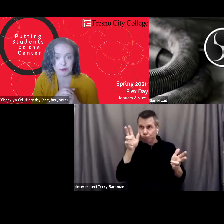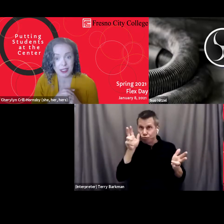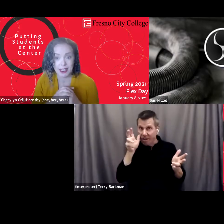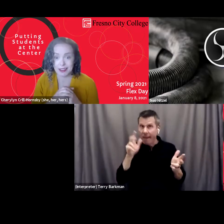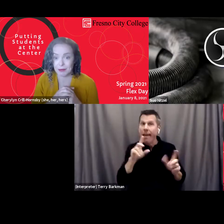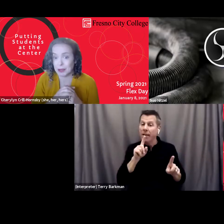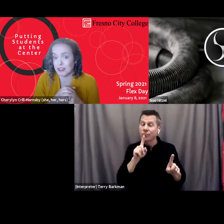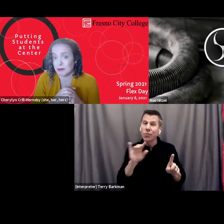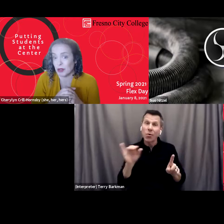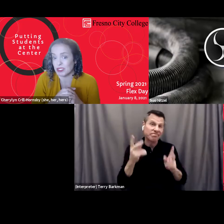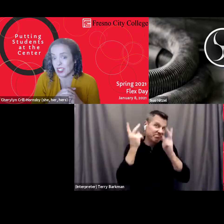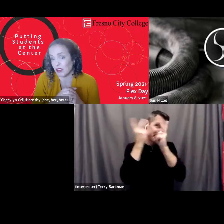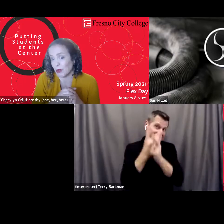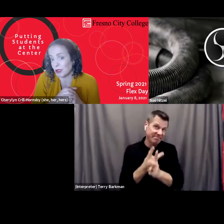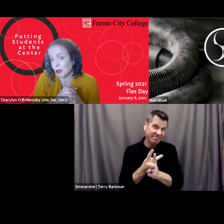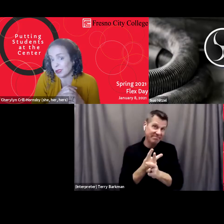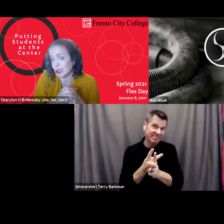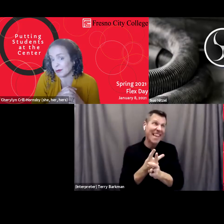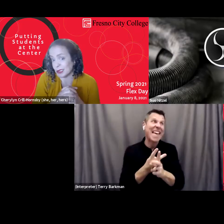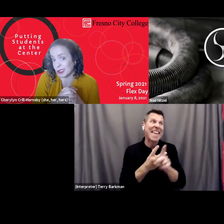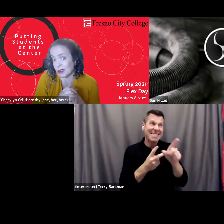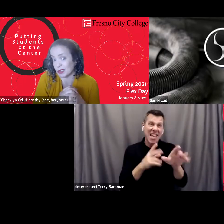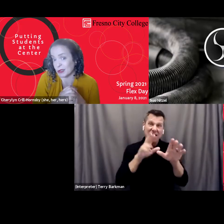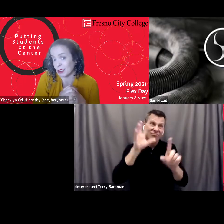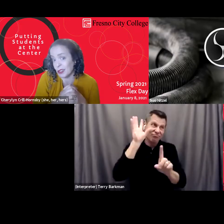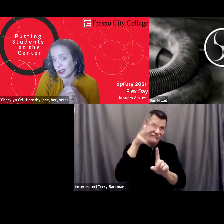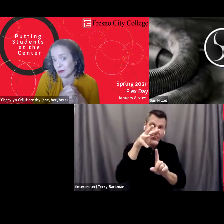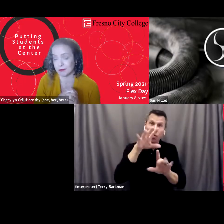them, and then maybe even post record and post them so that other students could look at them.